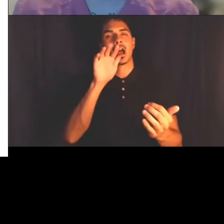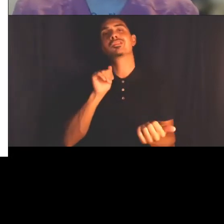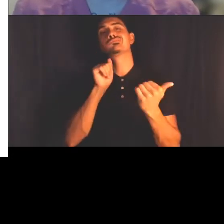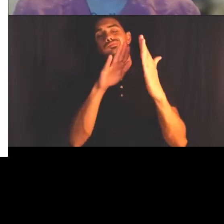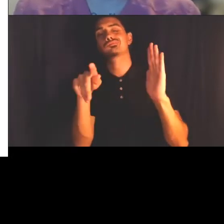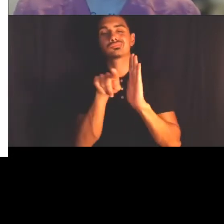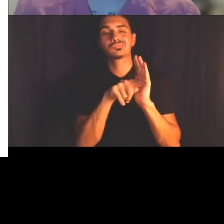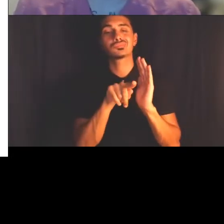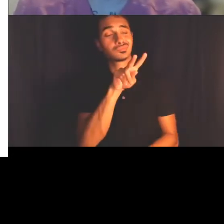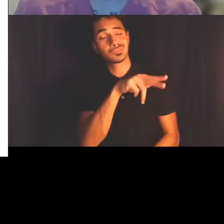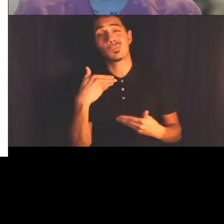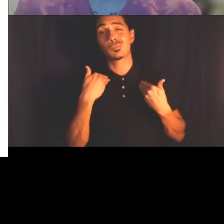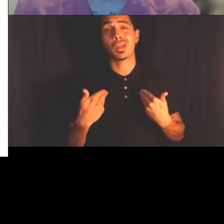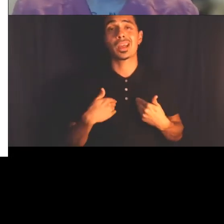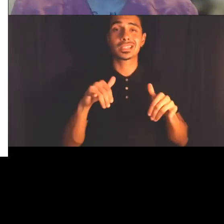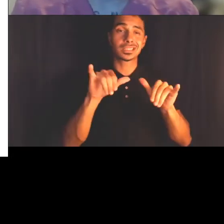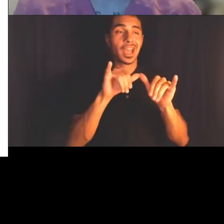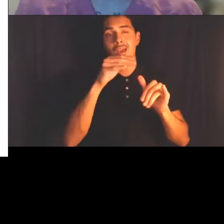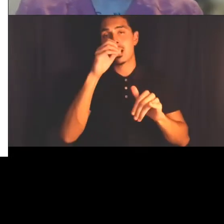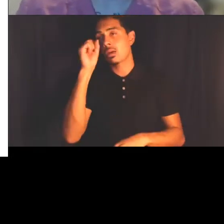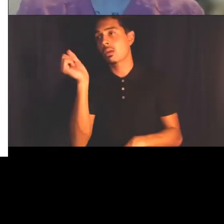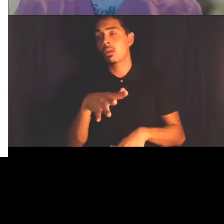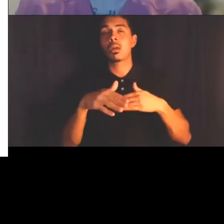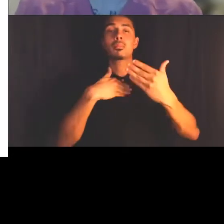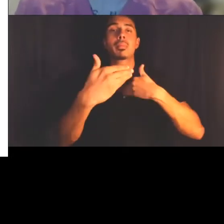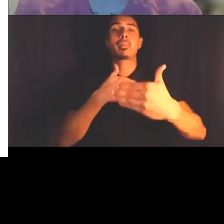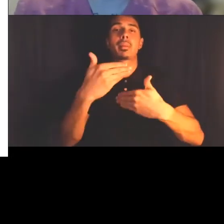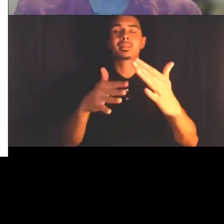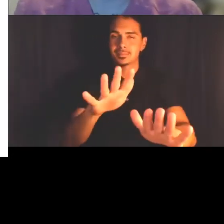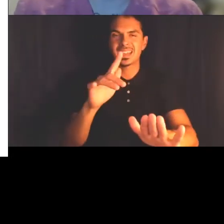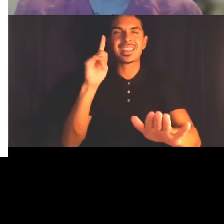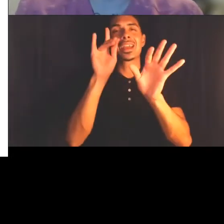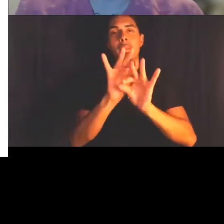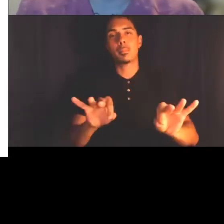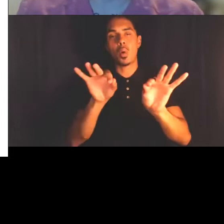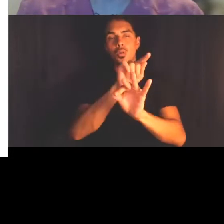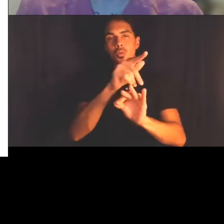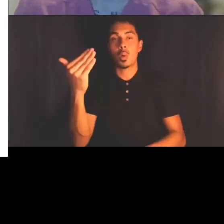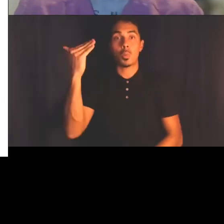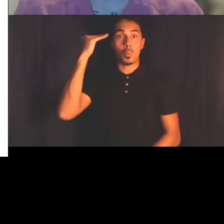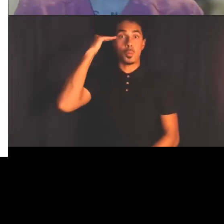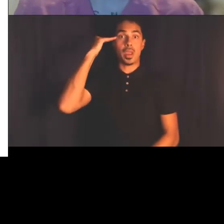So it's important to keep that in mind when we're talking to people about their options.